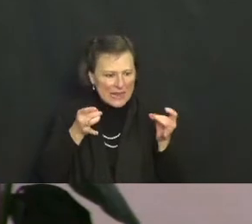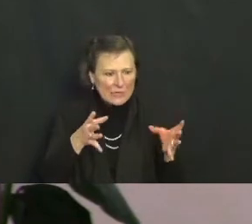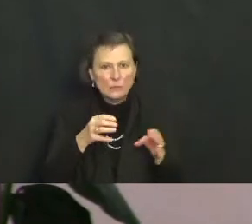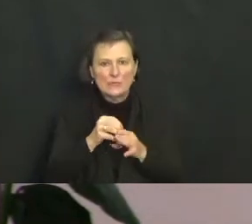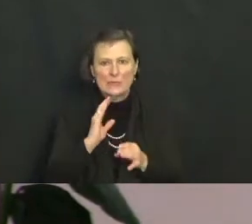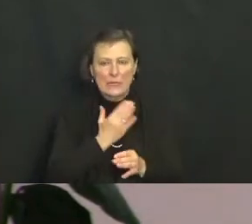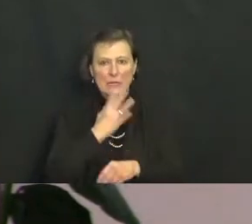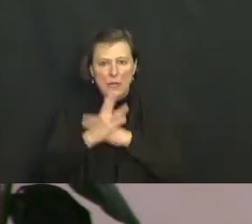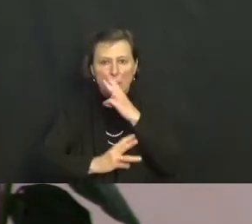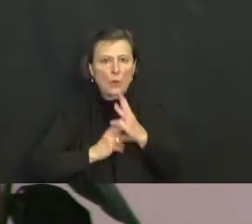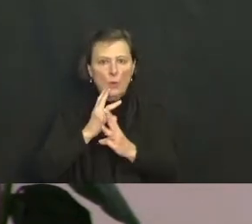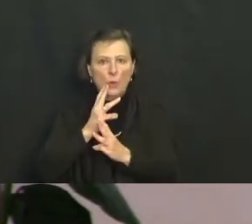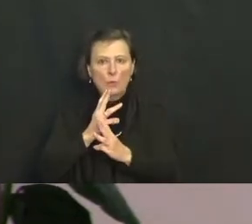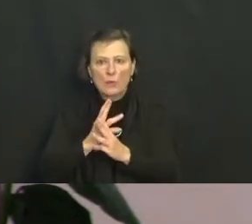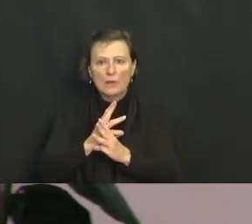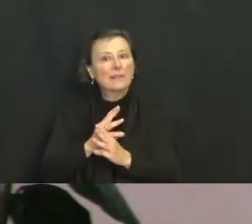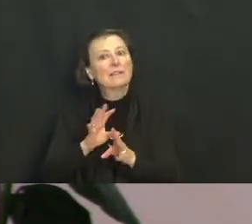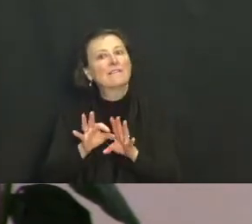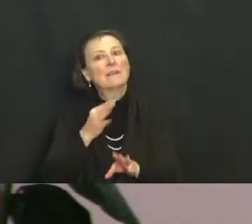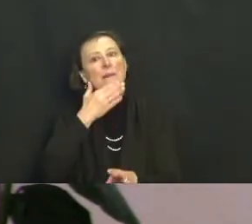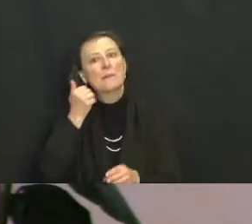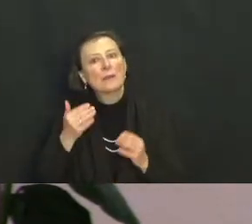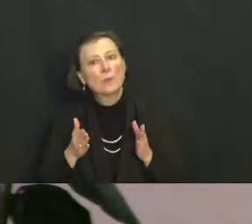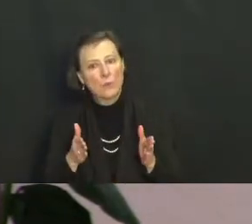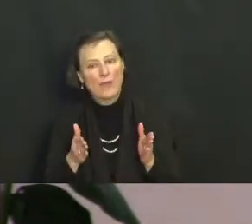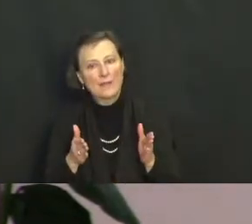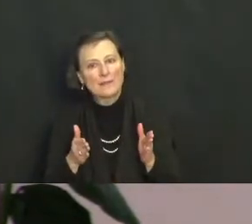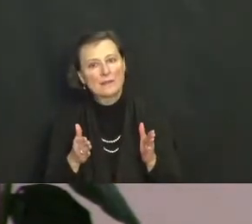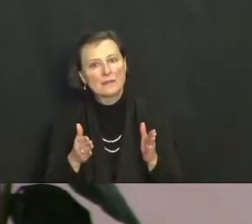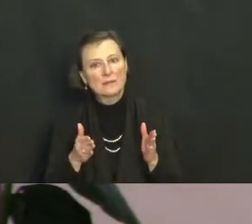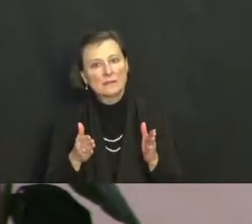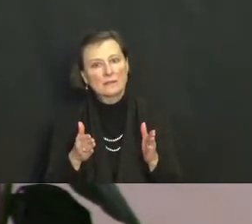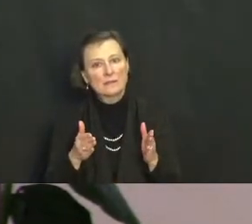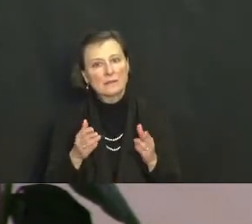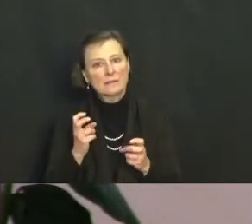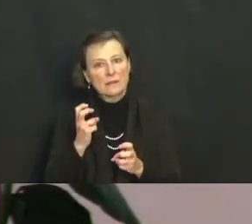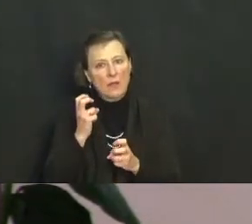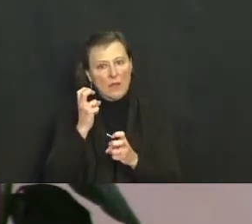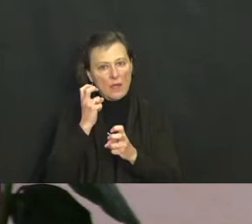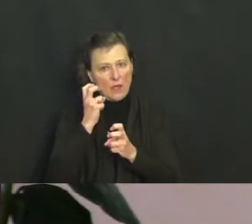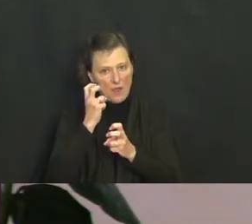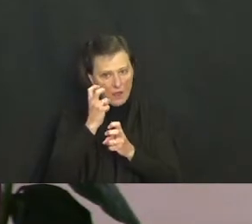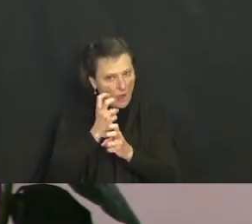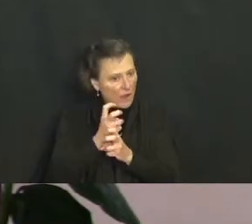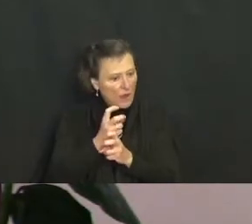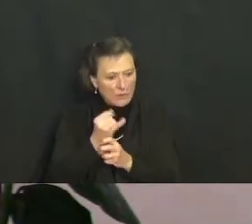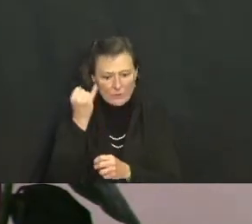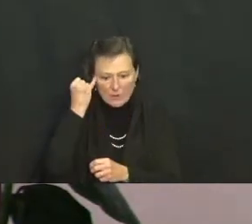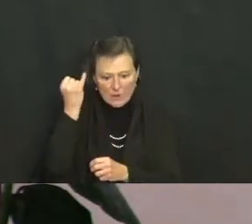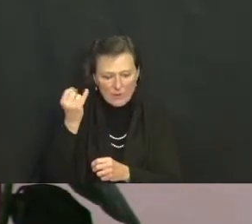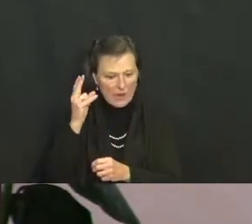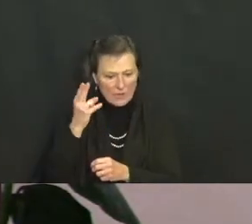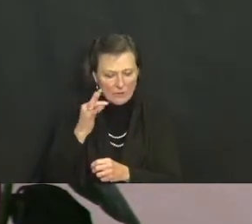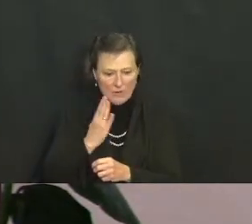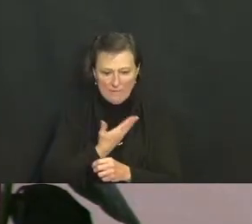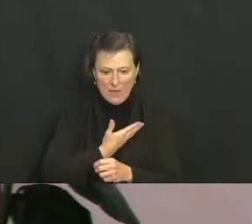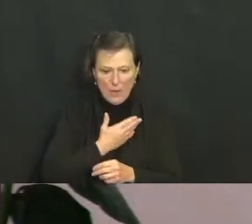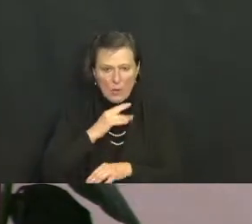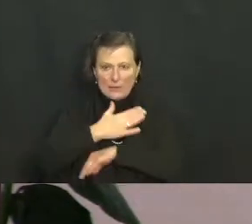find a better way. It's hard to imagine how the history of our nation would have unfolded had there been